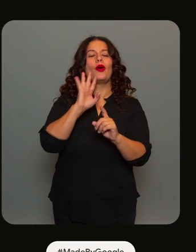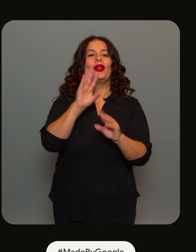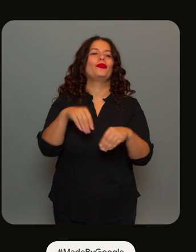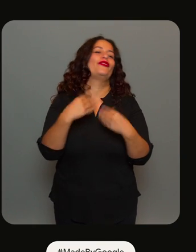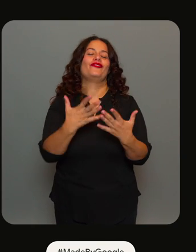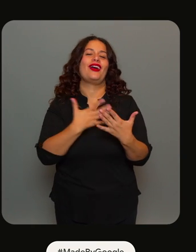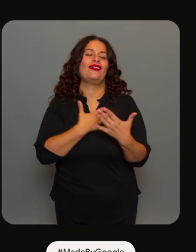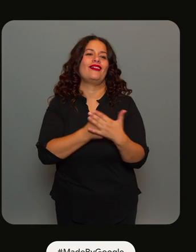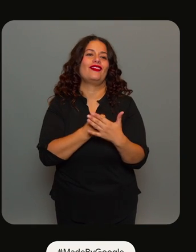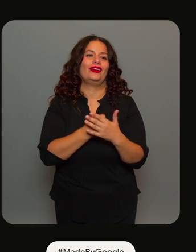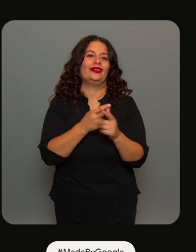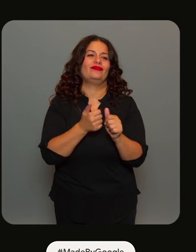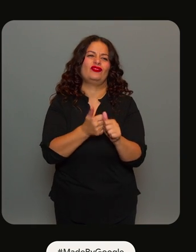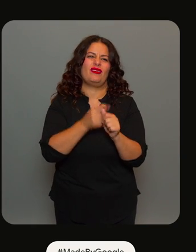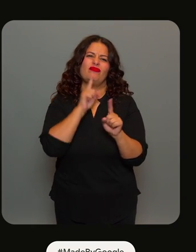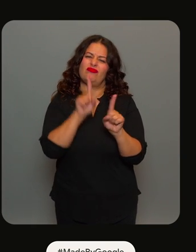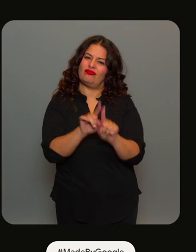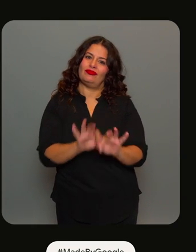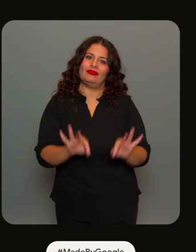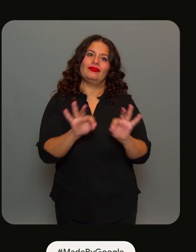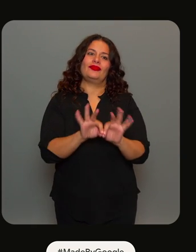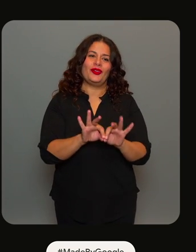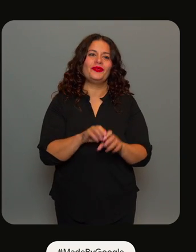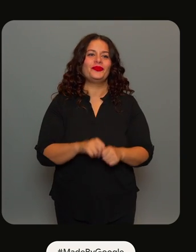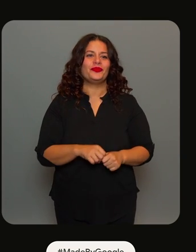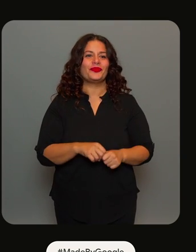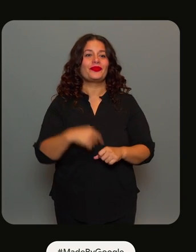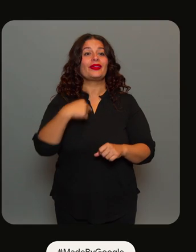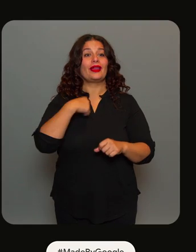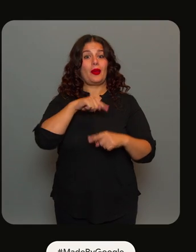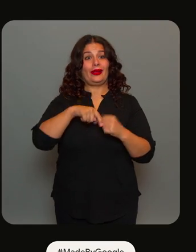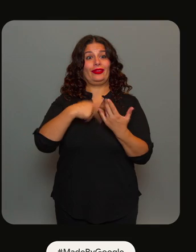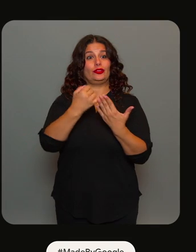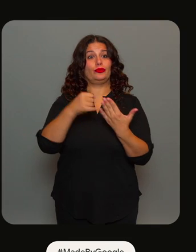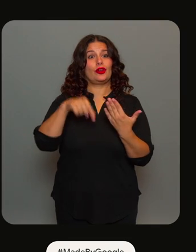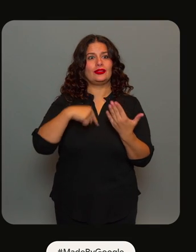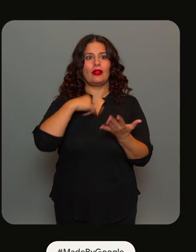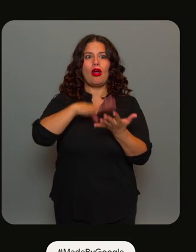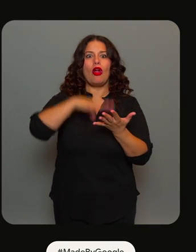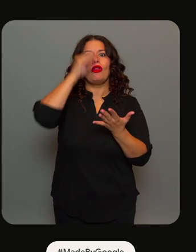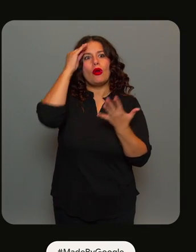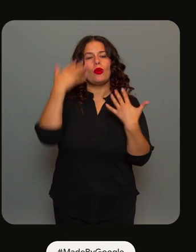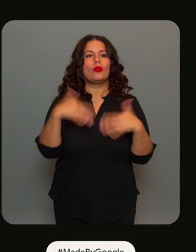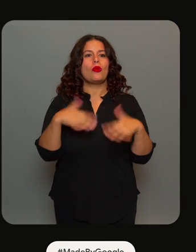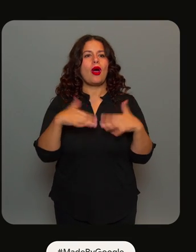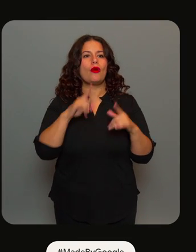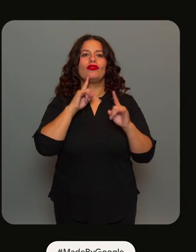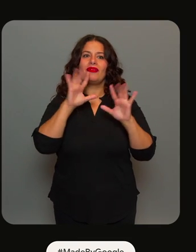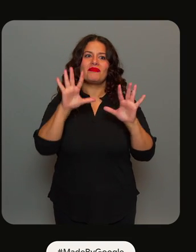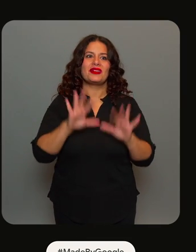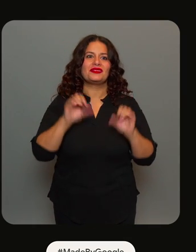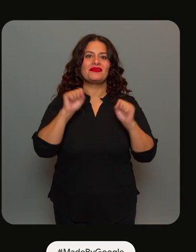Honestly, working on this heart rate project really taught me that amazing things are possible. It really was a culmination of multiple years,